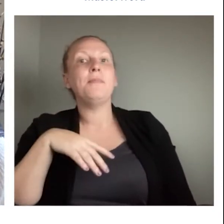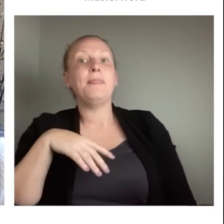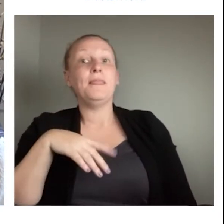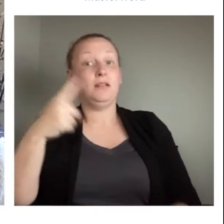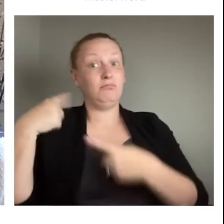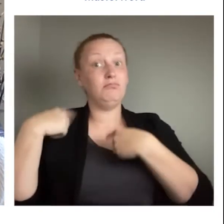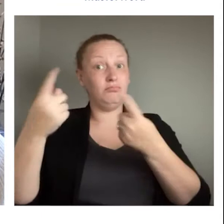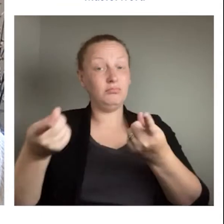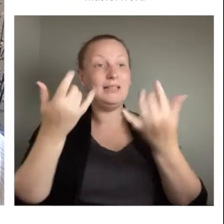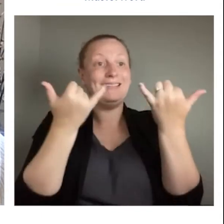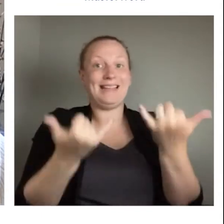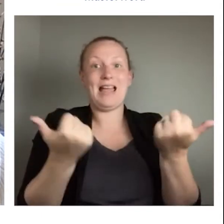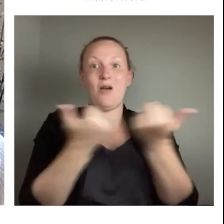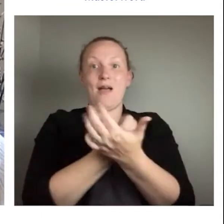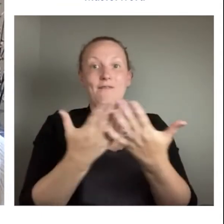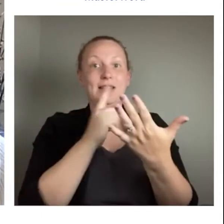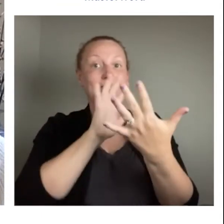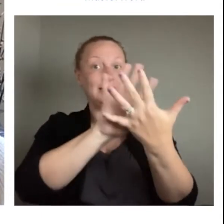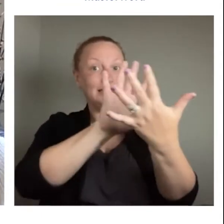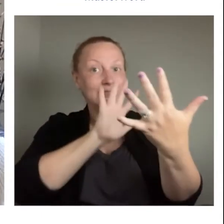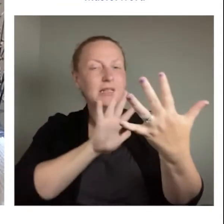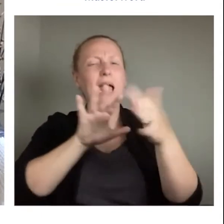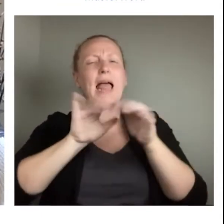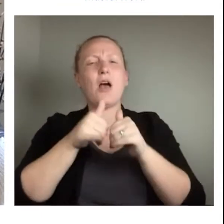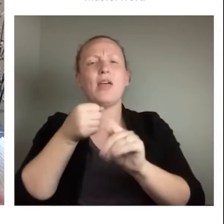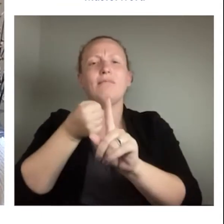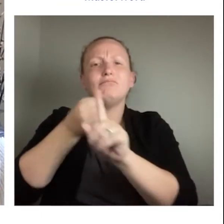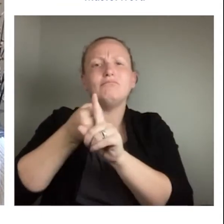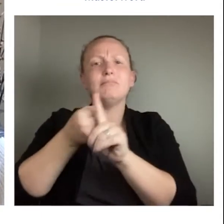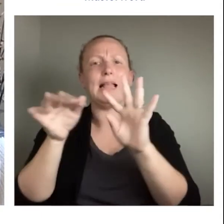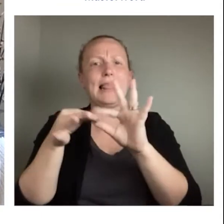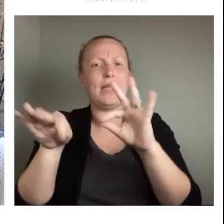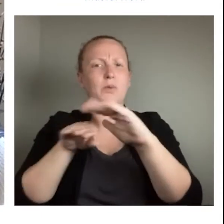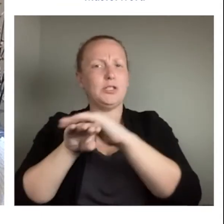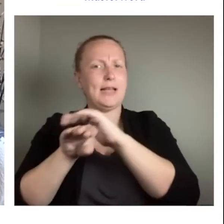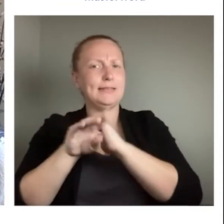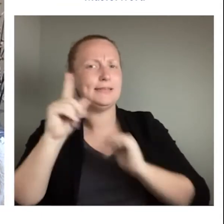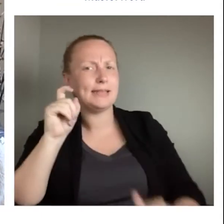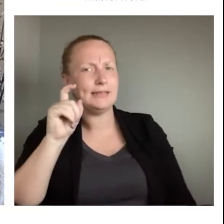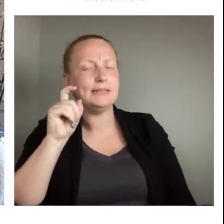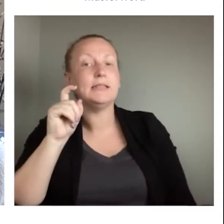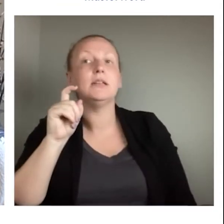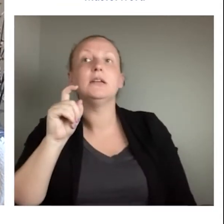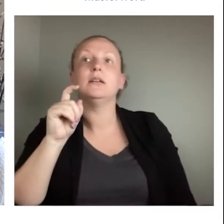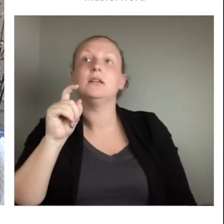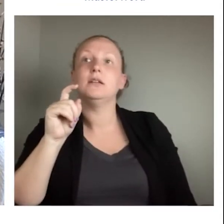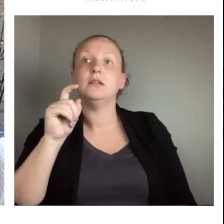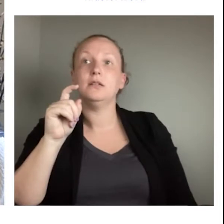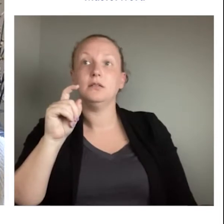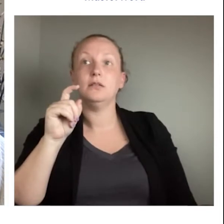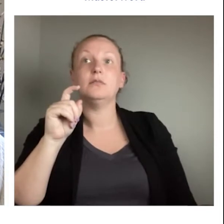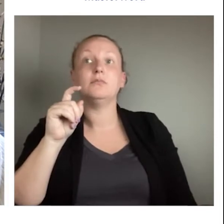affect language access this time because we don't just have the disparity of language,